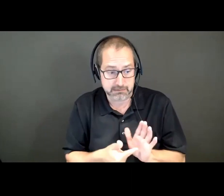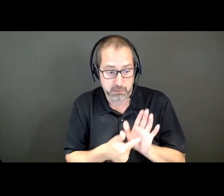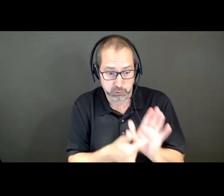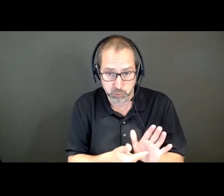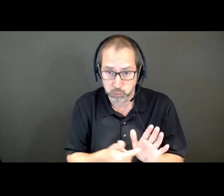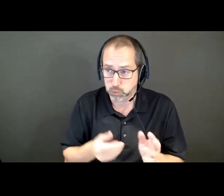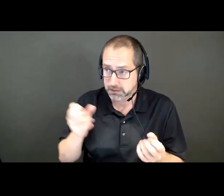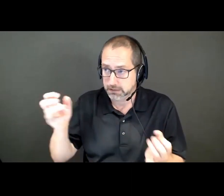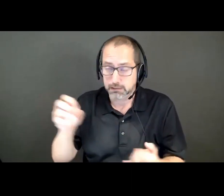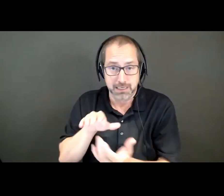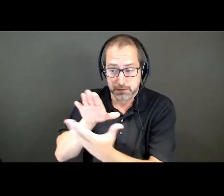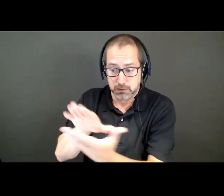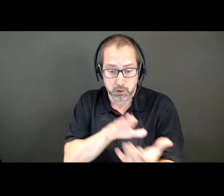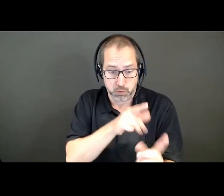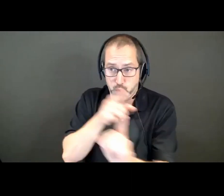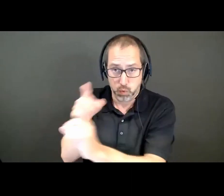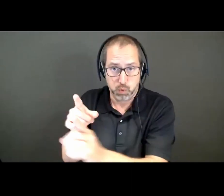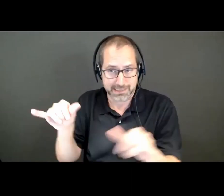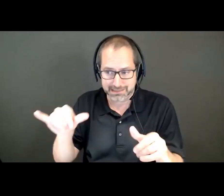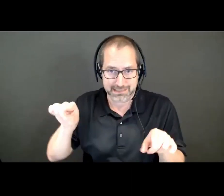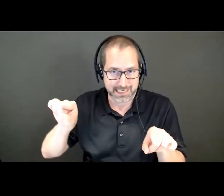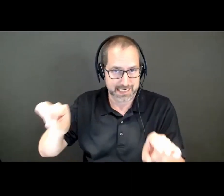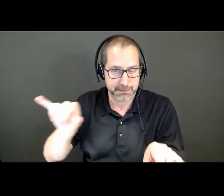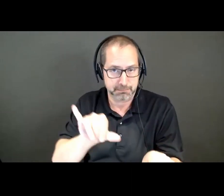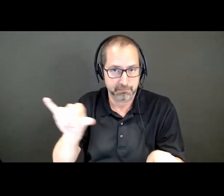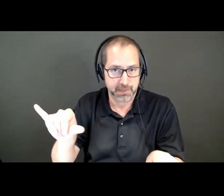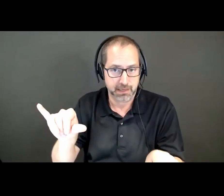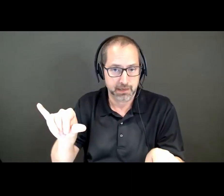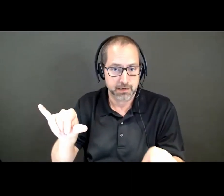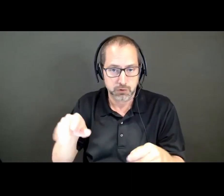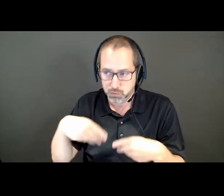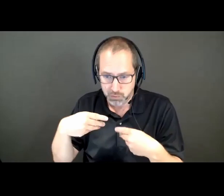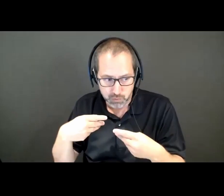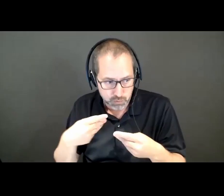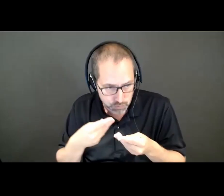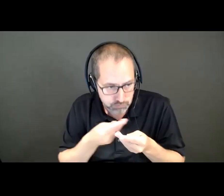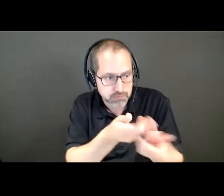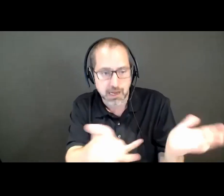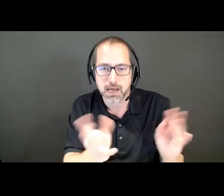aim or my objective will be the same – is to get them more support, okay, from the ministry